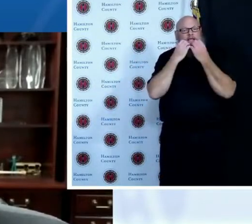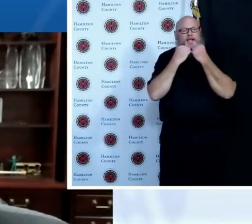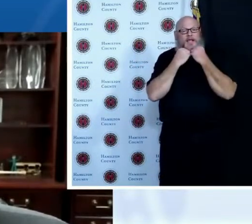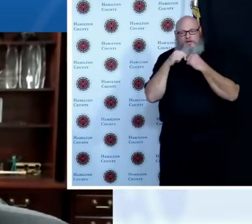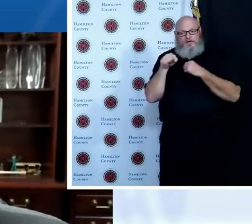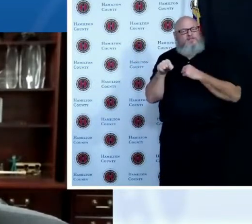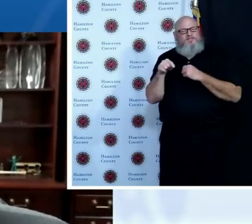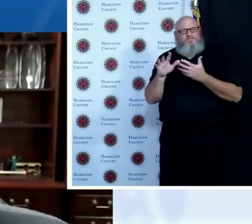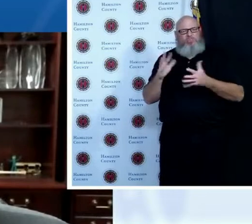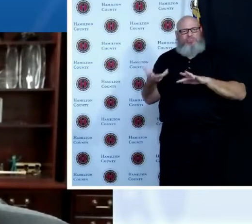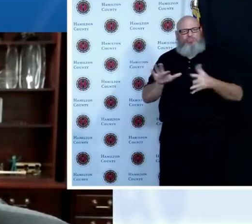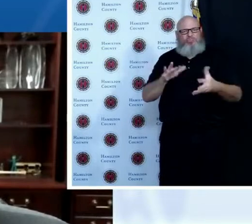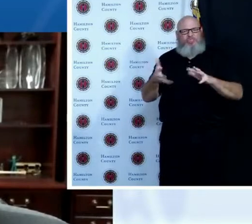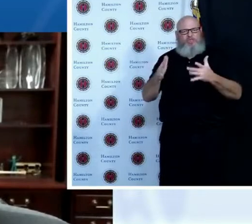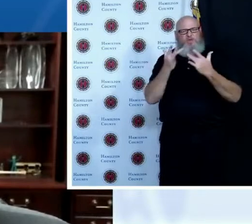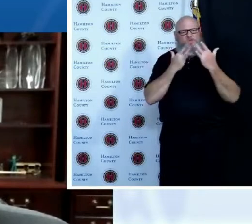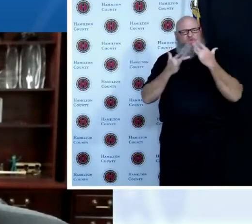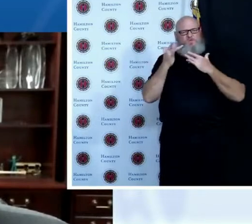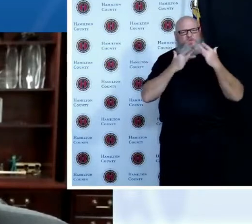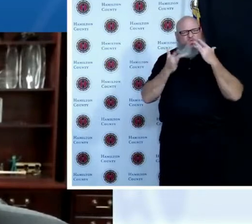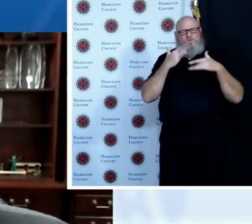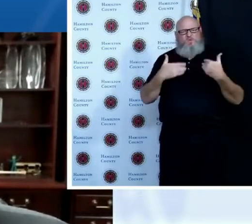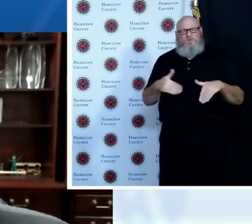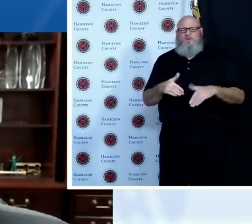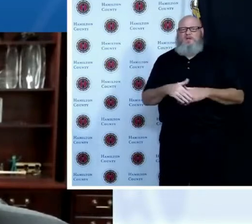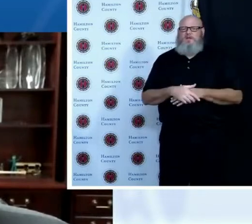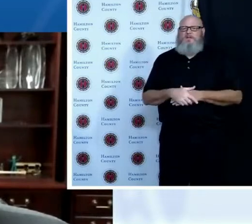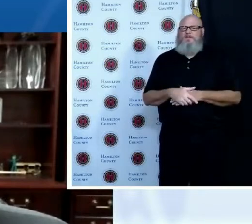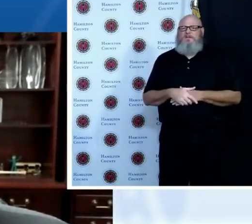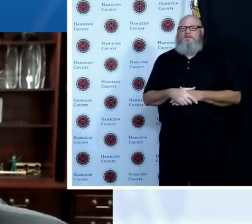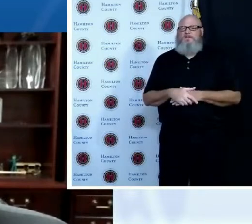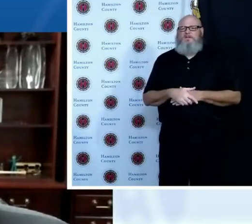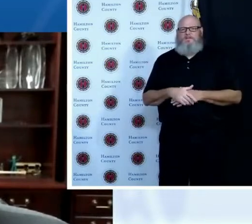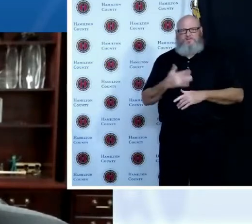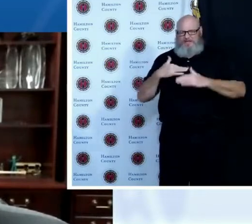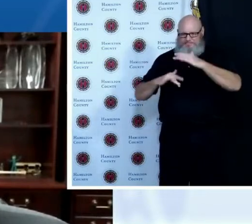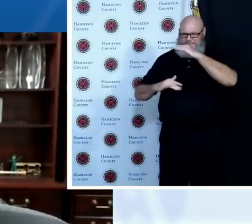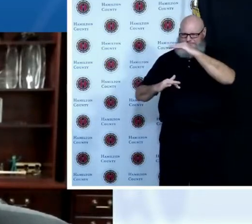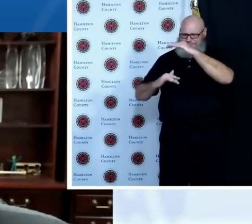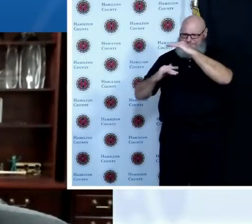grown quite significantly and that's where we're seeing the greatest amount of pressure one of